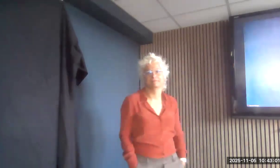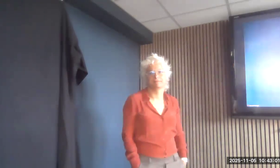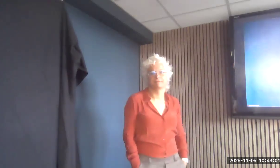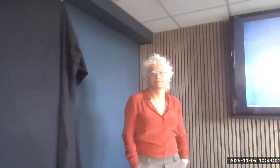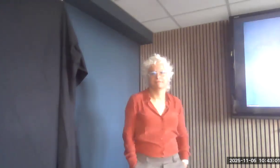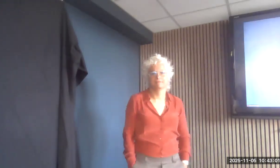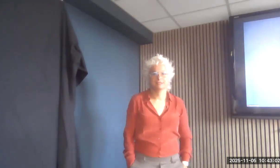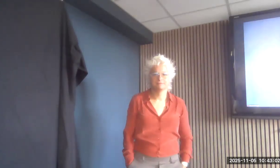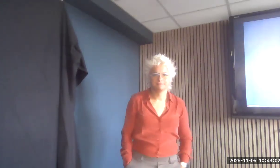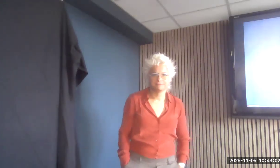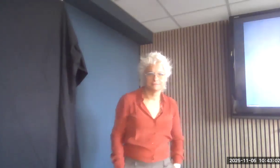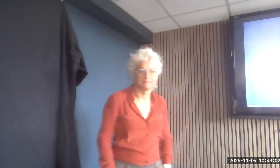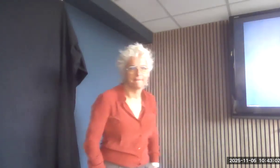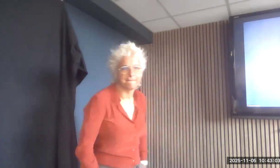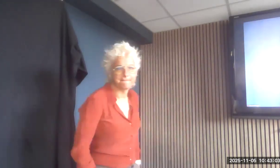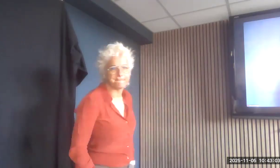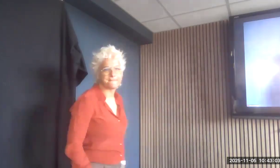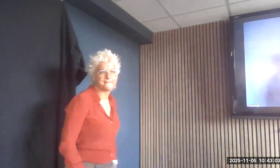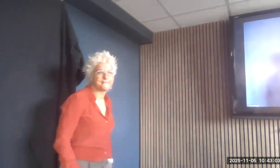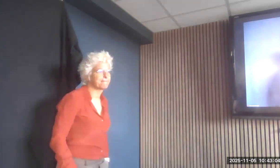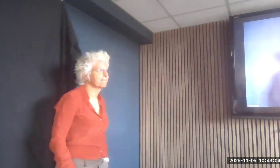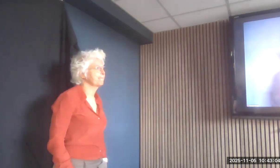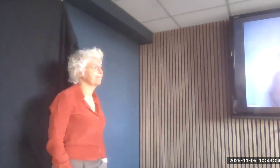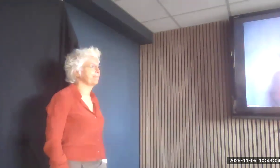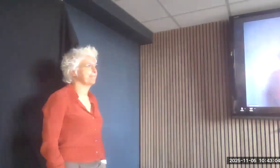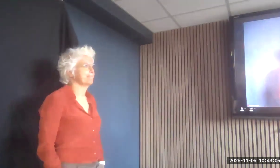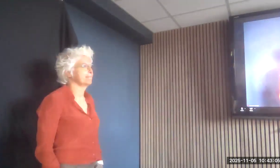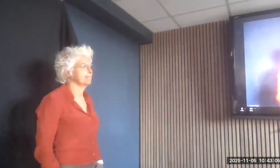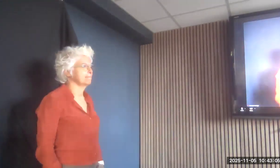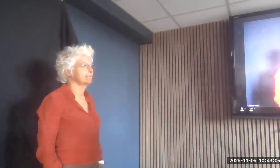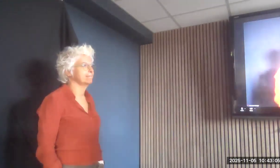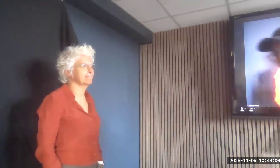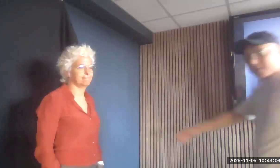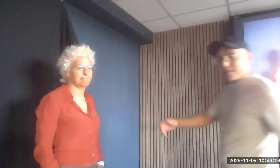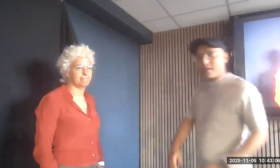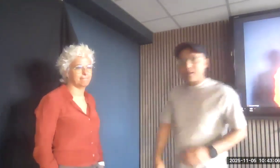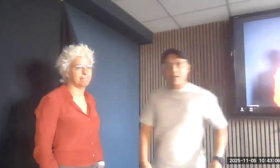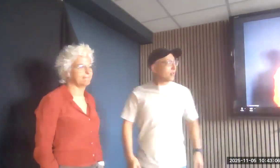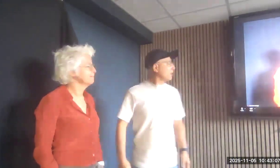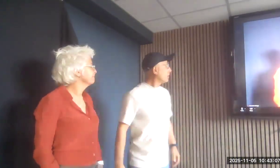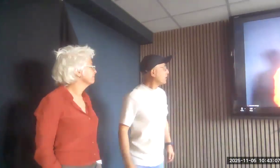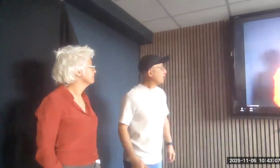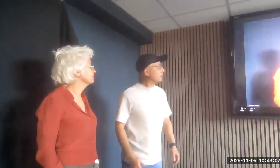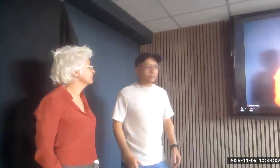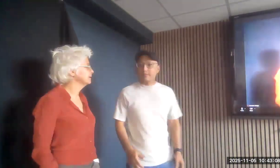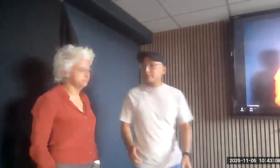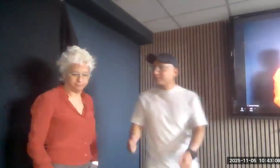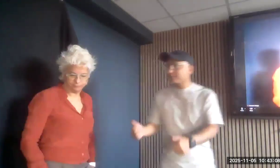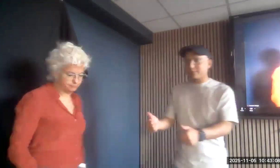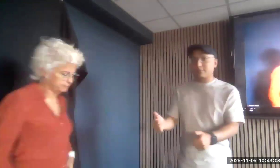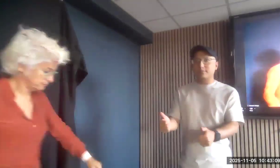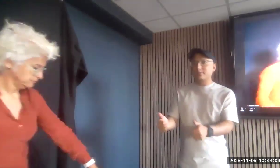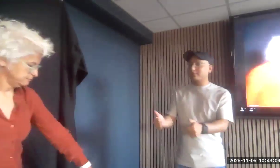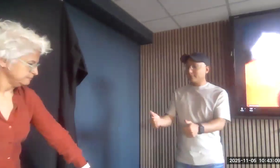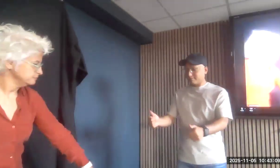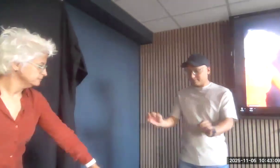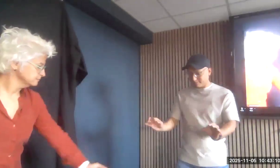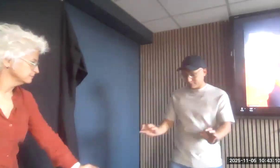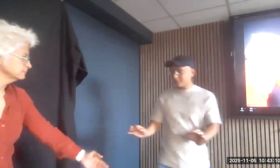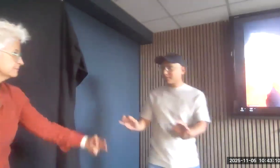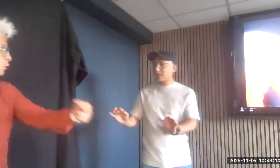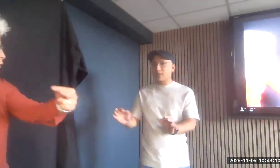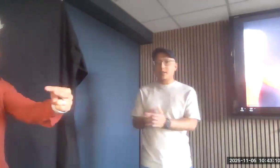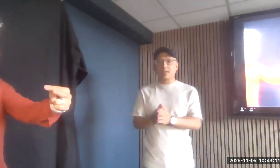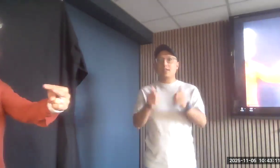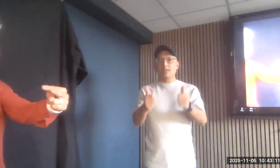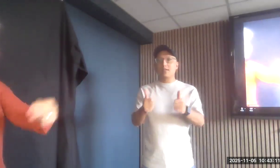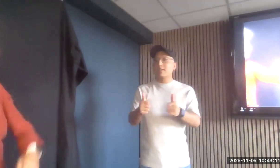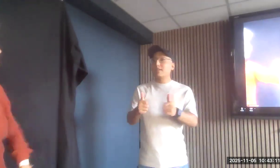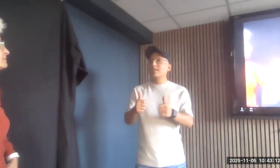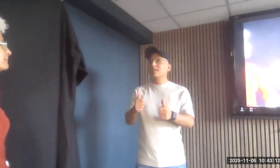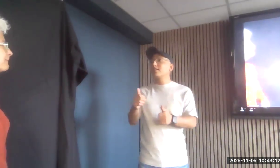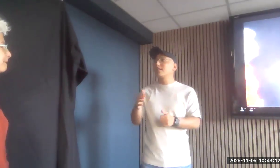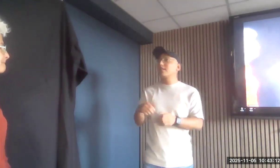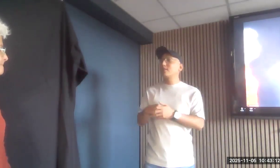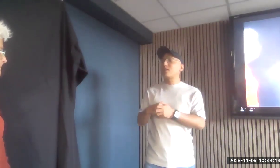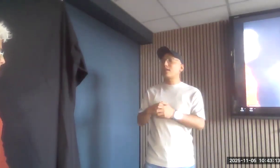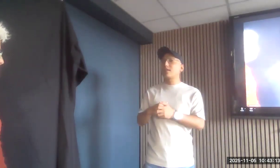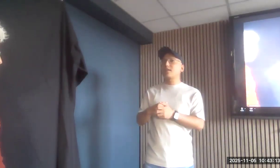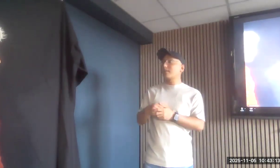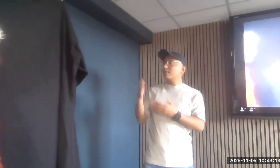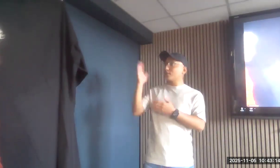And opportunities to communicate in different ways.